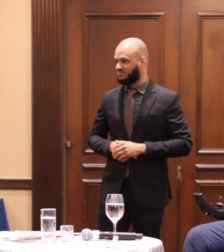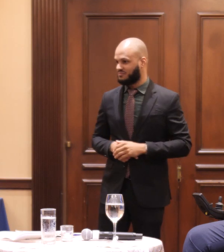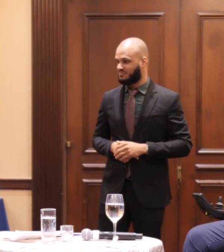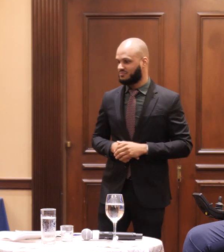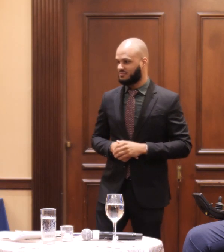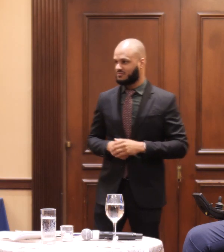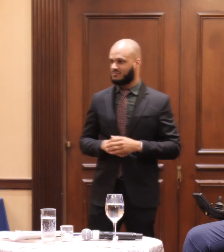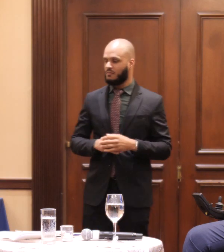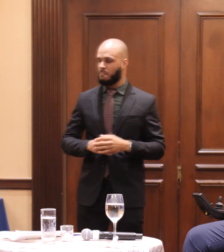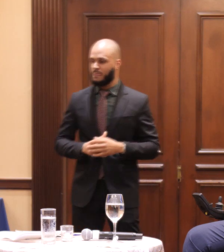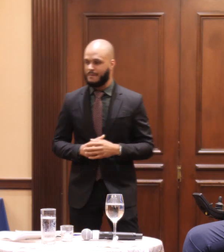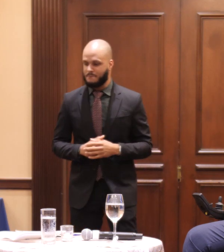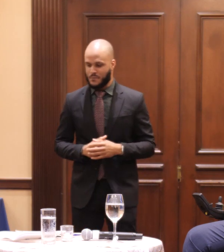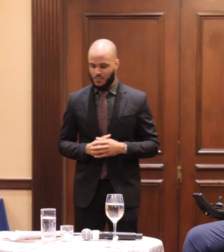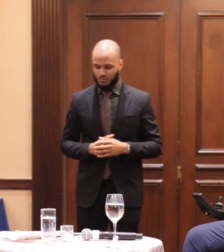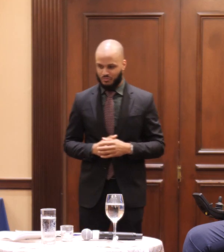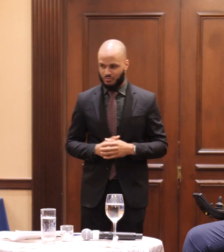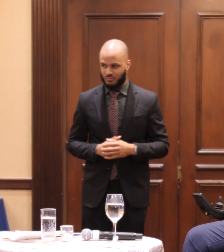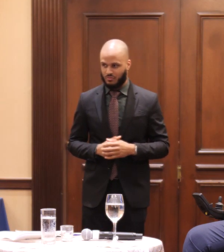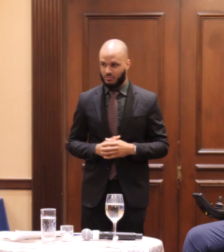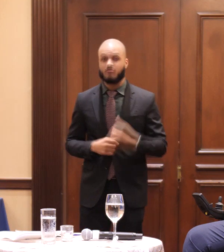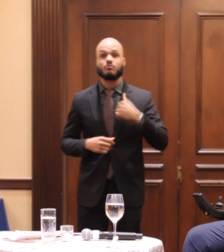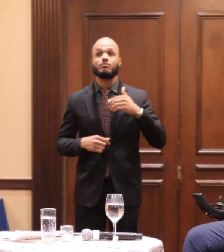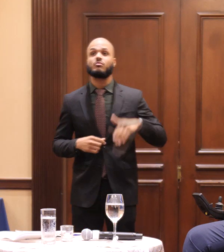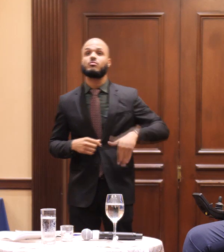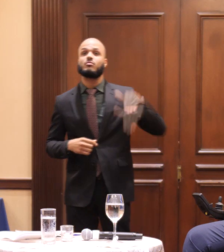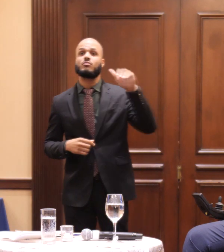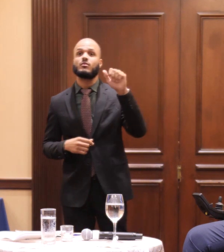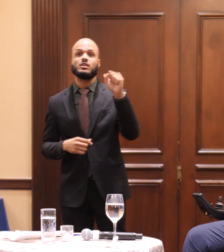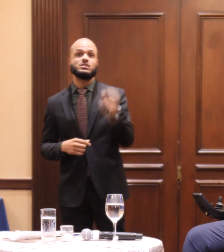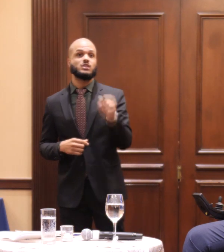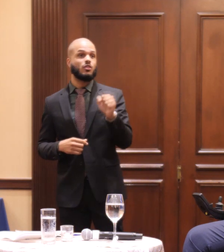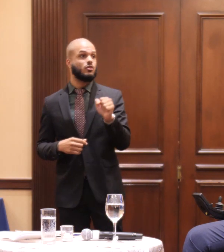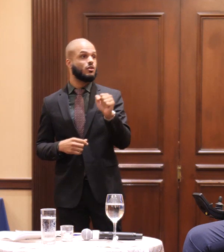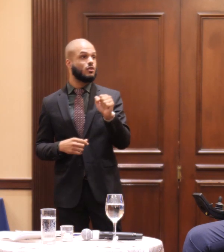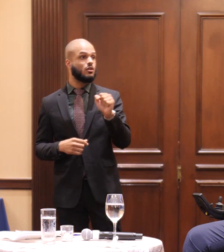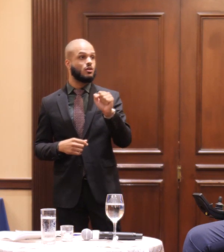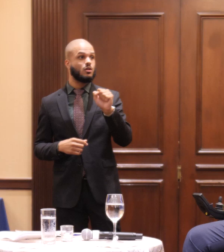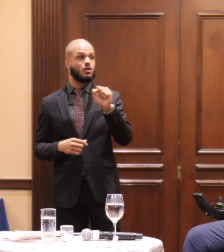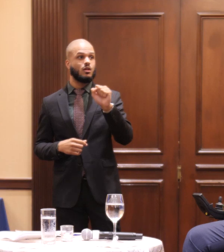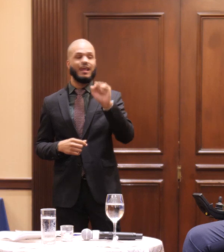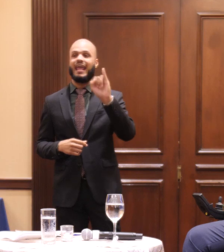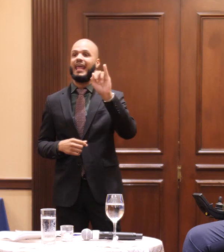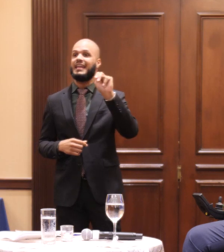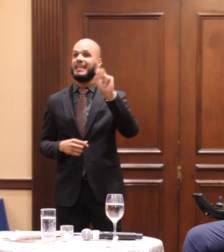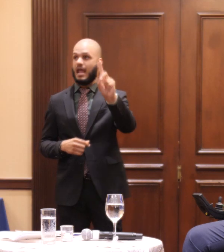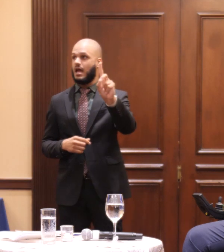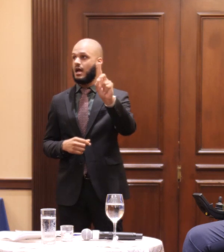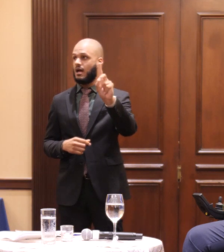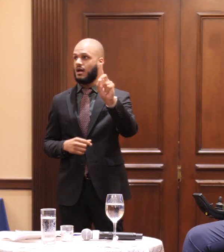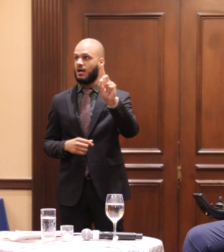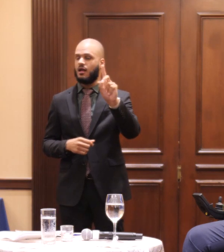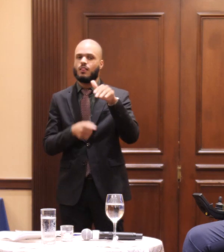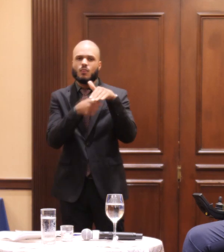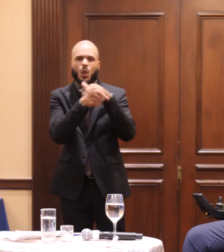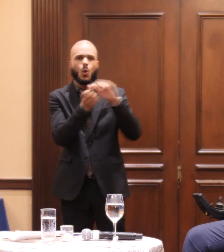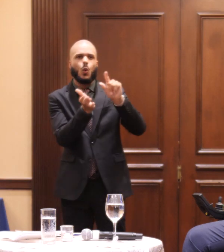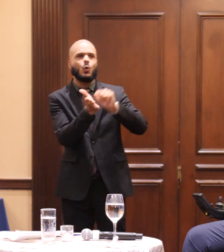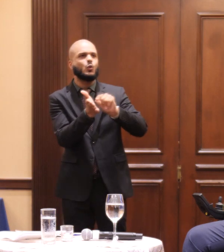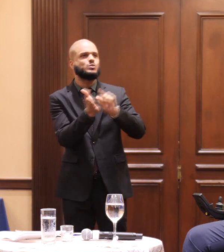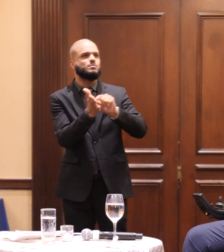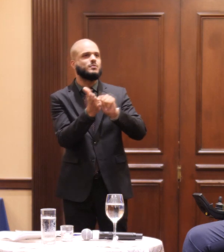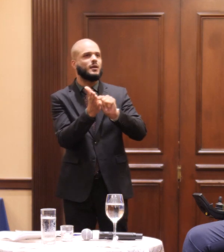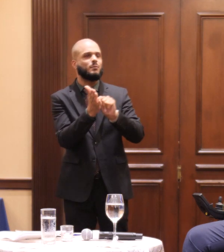I grew up in Southern Indiana the local newspaper talked about my tireless zeal.